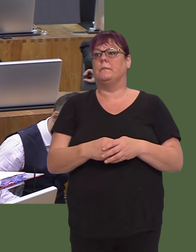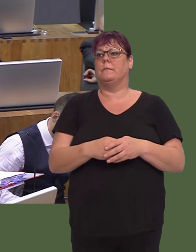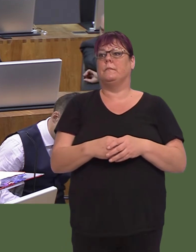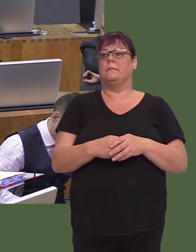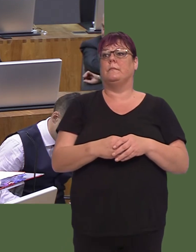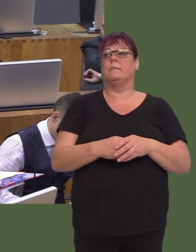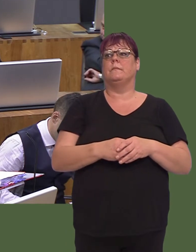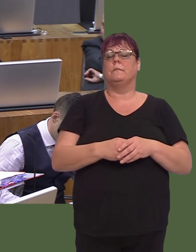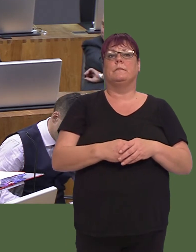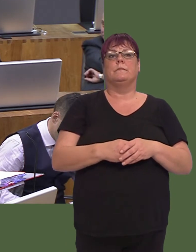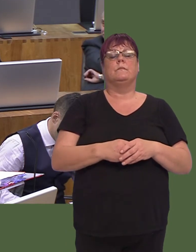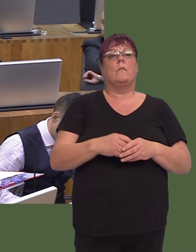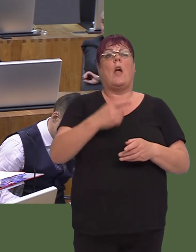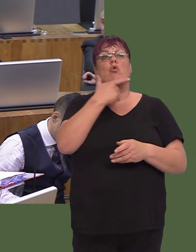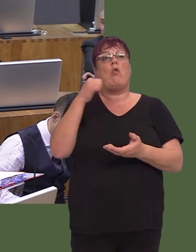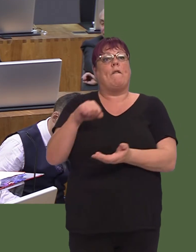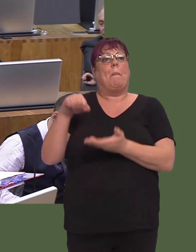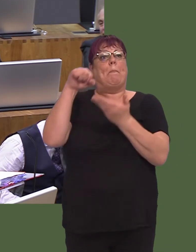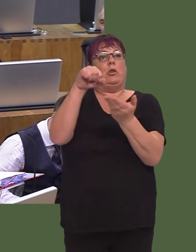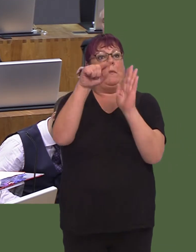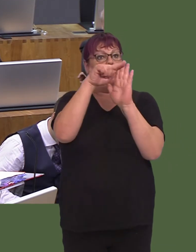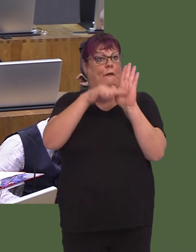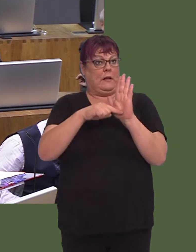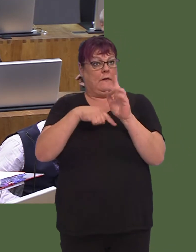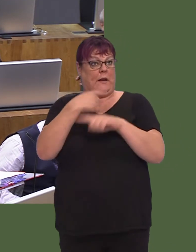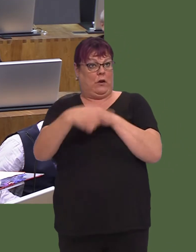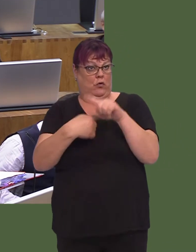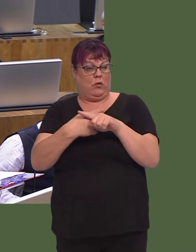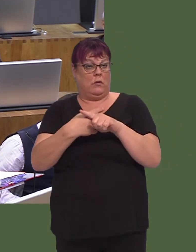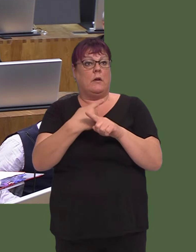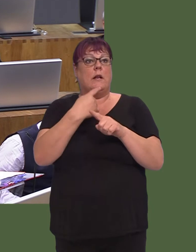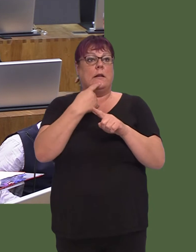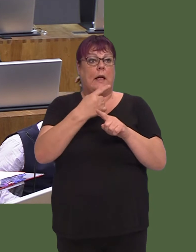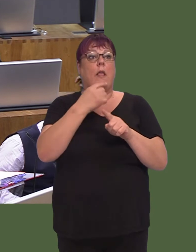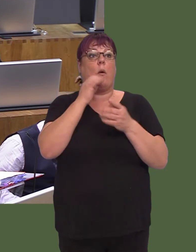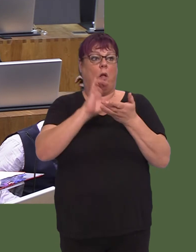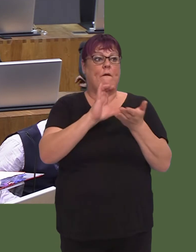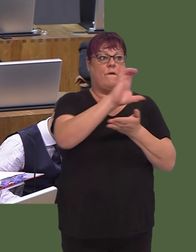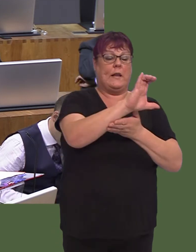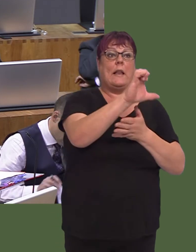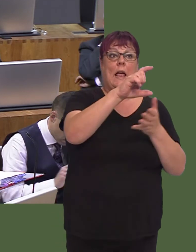So, as far as the 2019-20 draft budget proposals are concerned, they do refer to planned investment